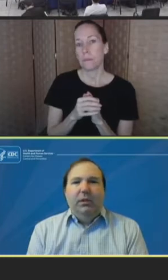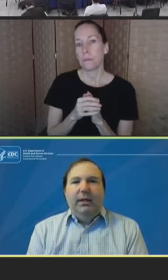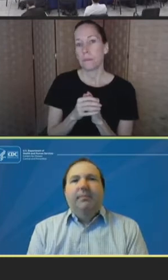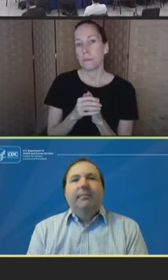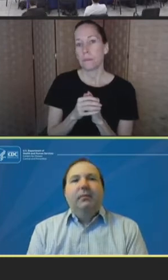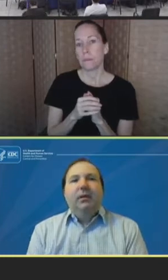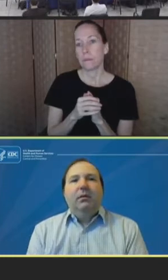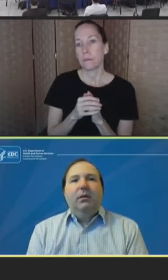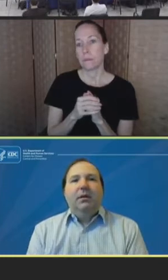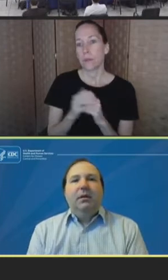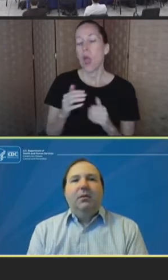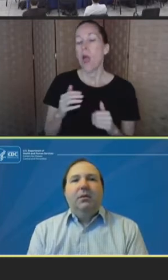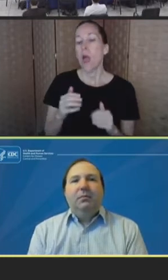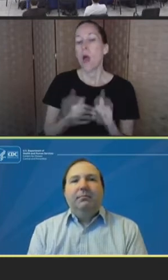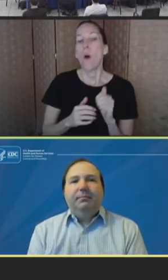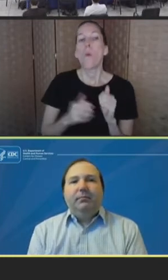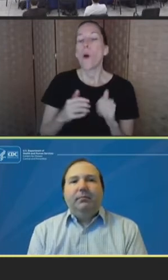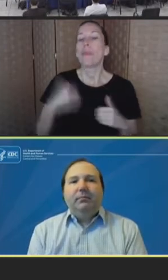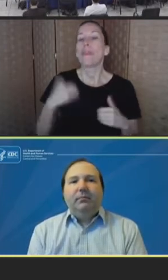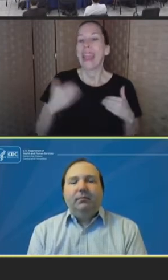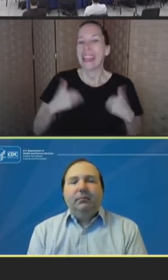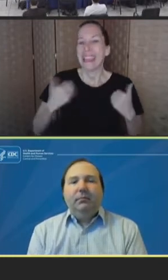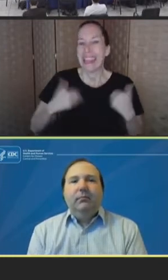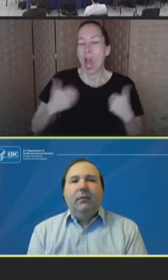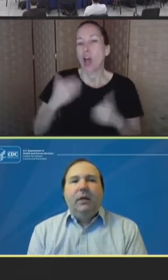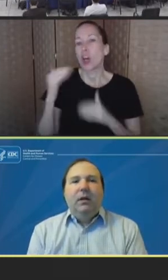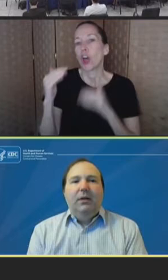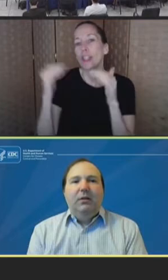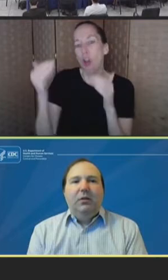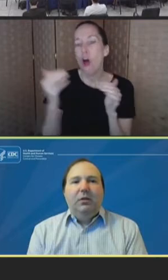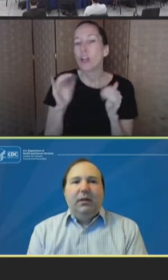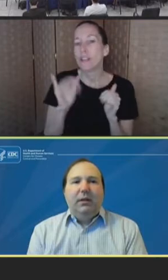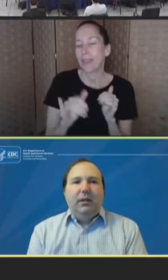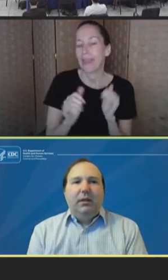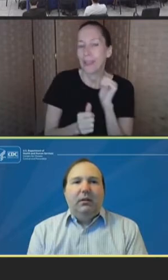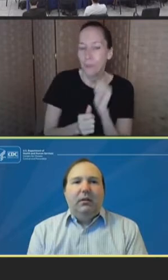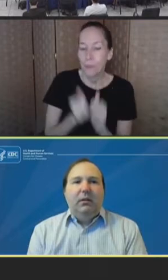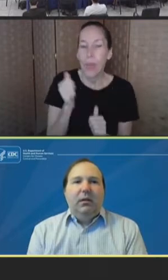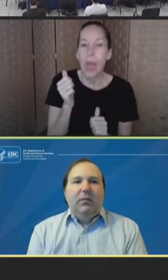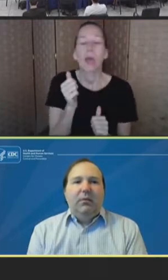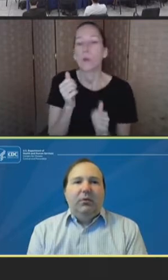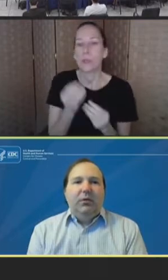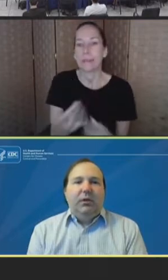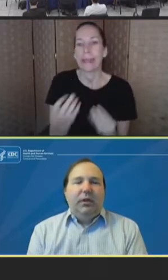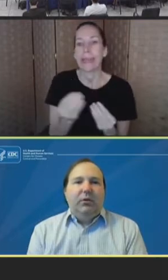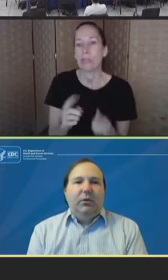Next slide, please. And so this is just the last slide on the administration data